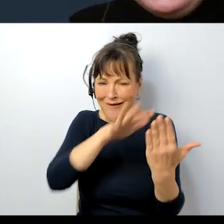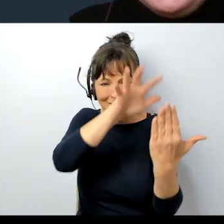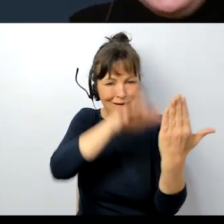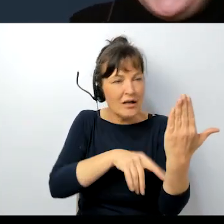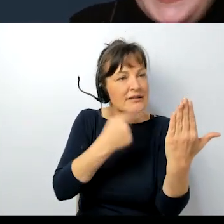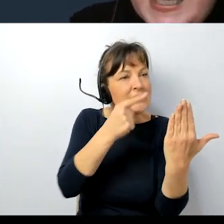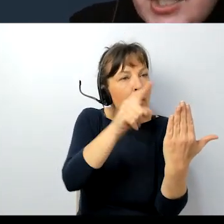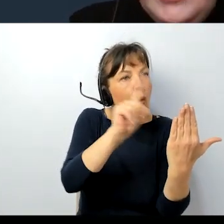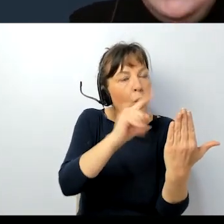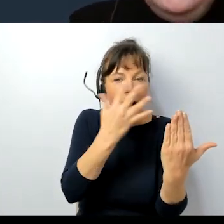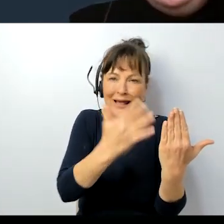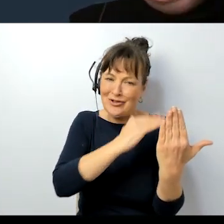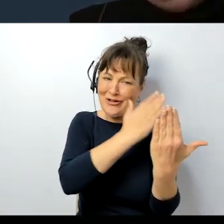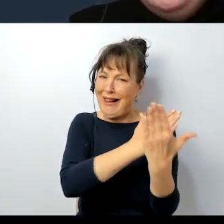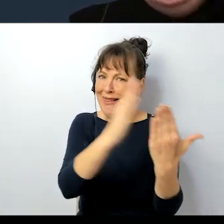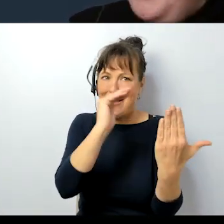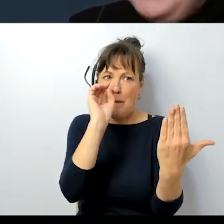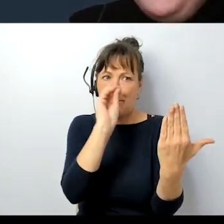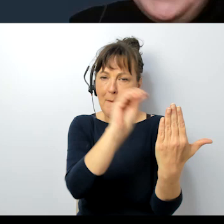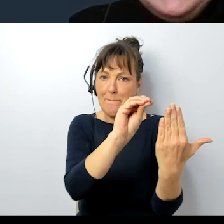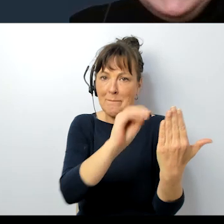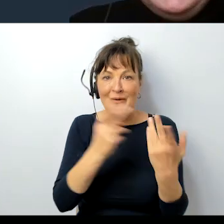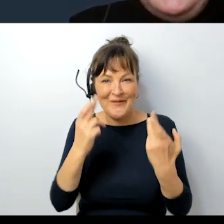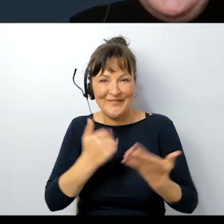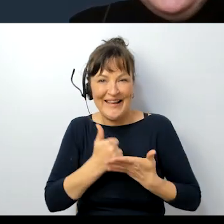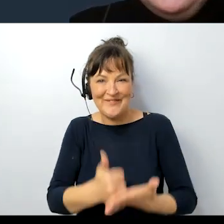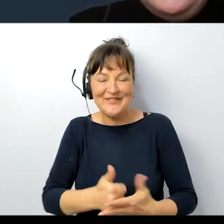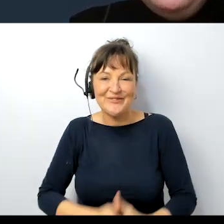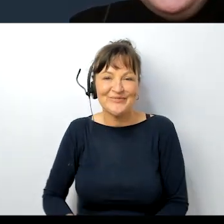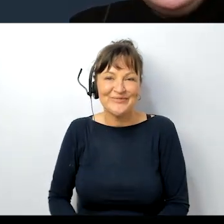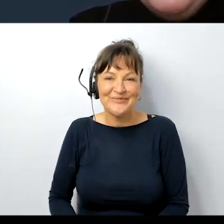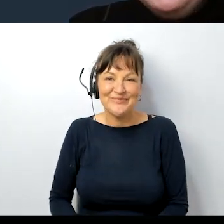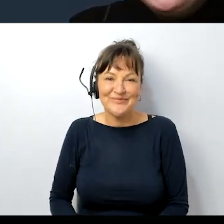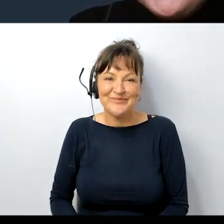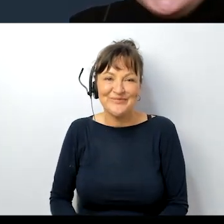target a specific age but that'll be made very very clear in the in the vacancy post.